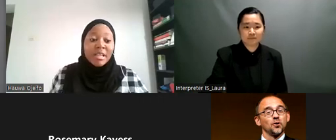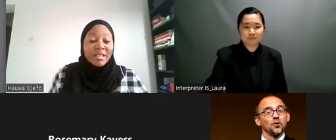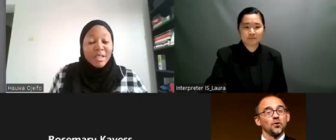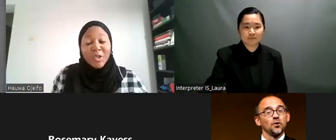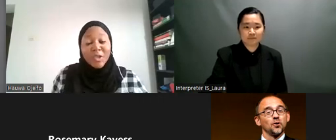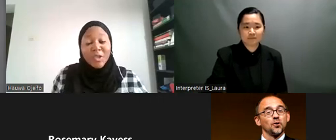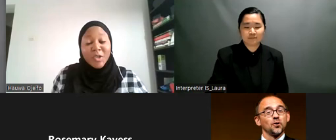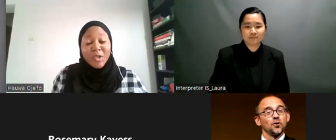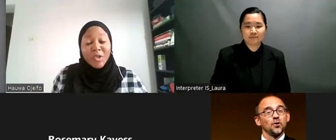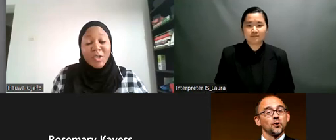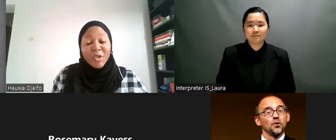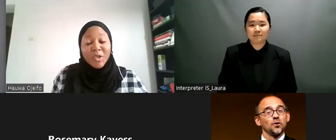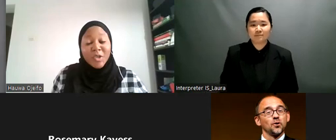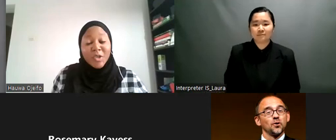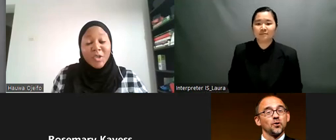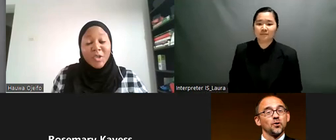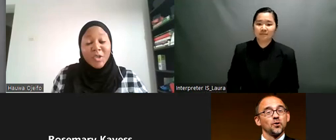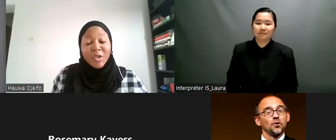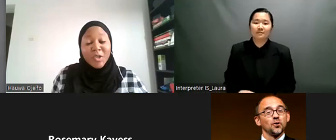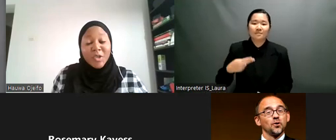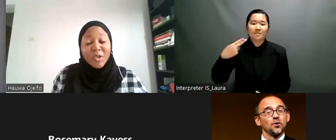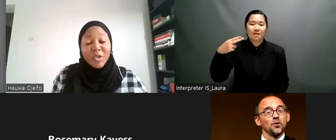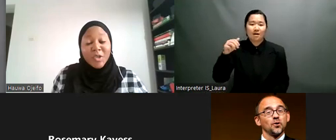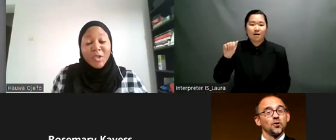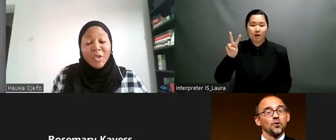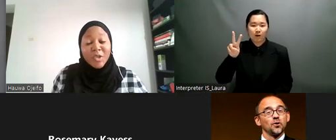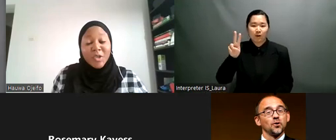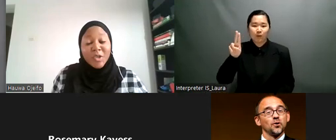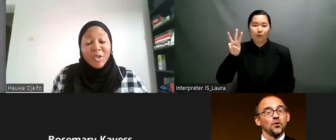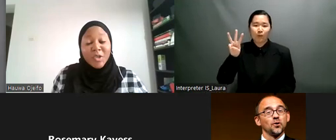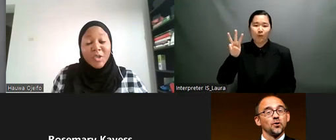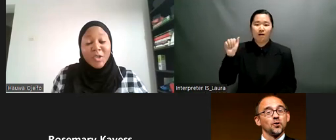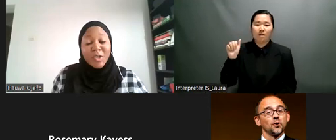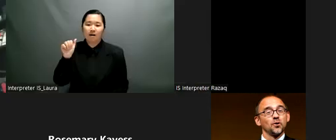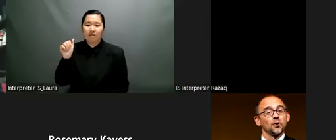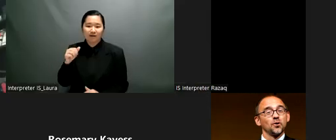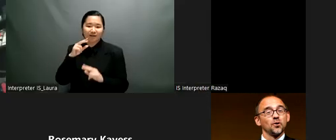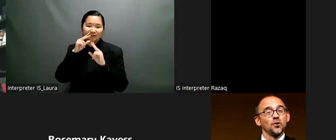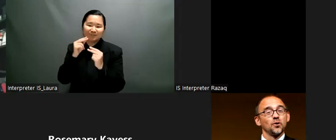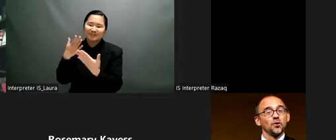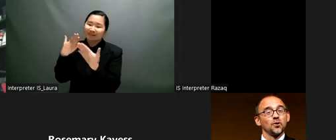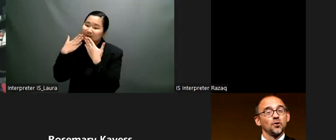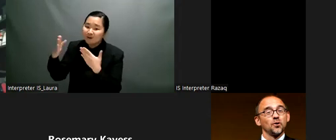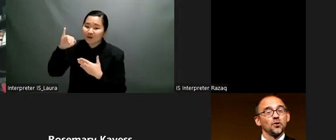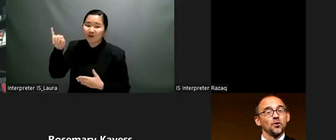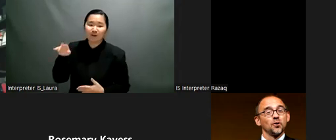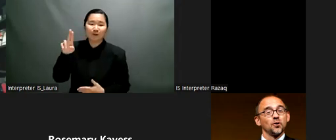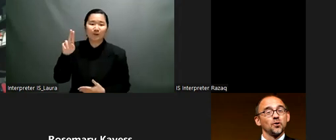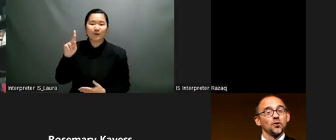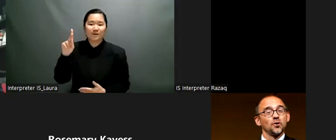thank you very much excellencies many points ensuring we have equal and meaningful participation